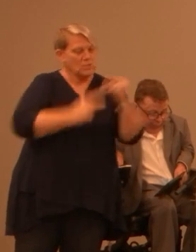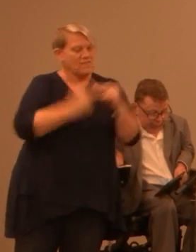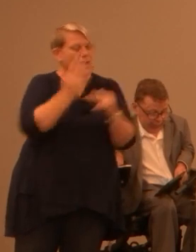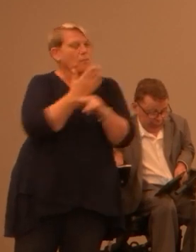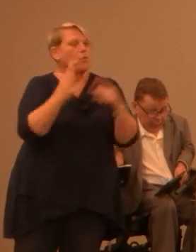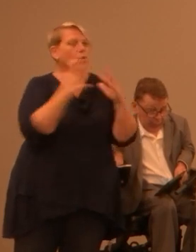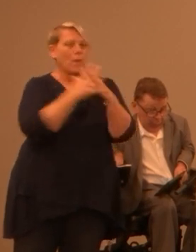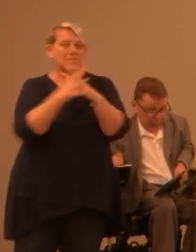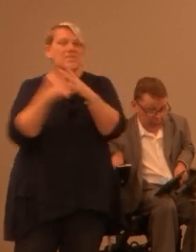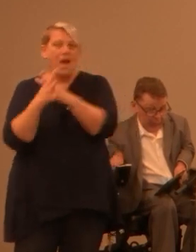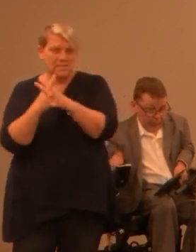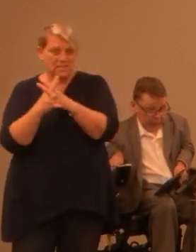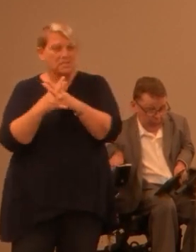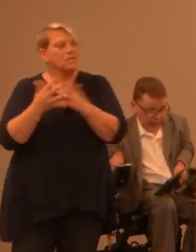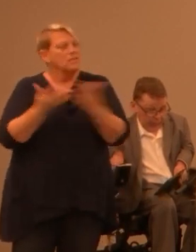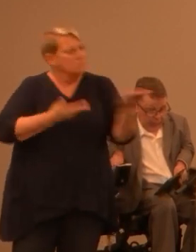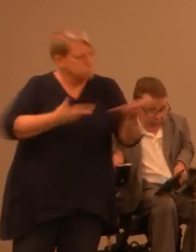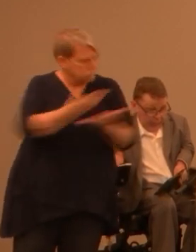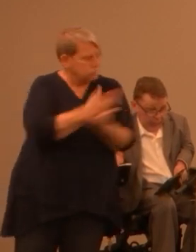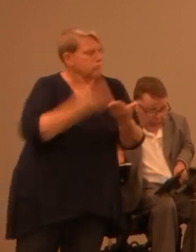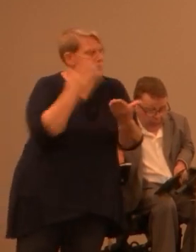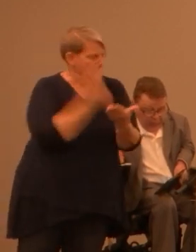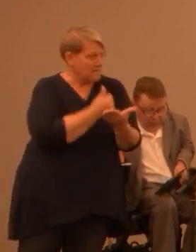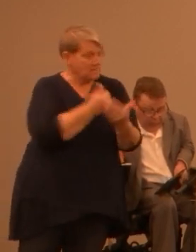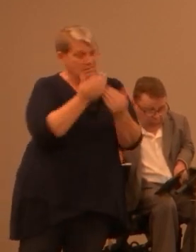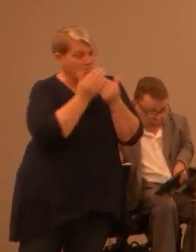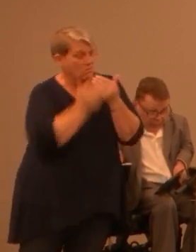the City's website. From that point onwards, it's been a very passionate